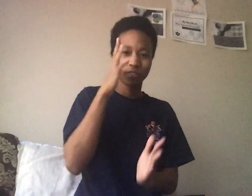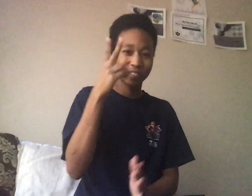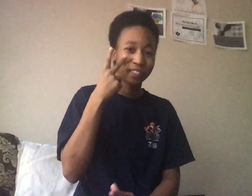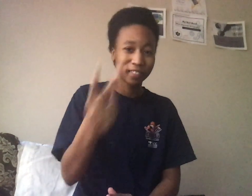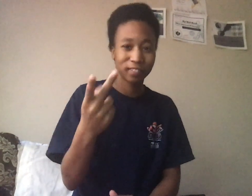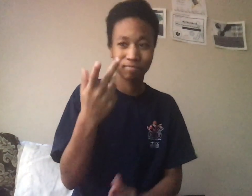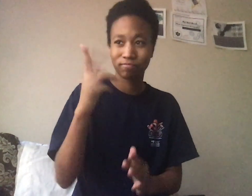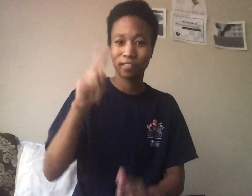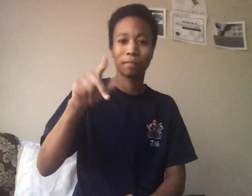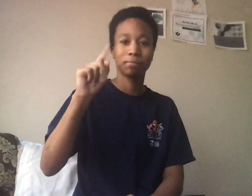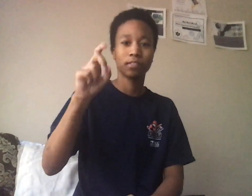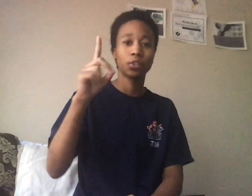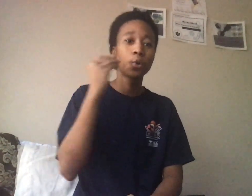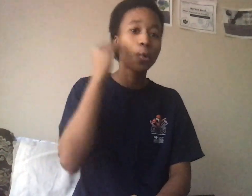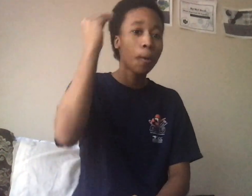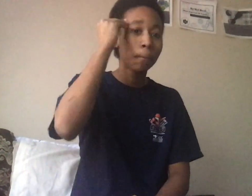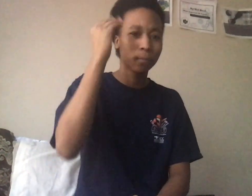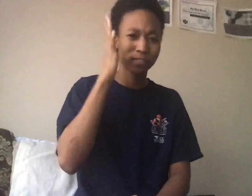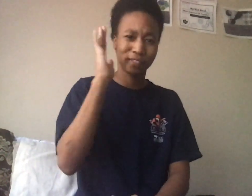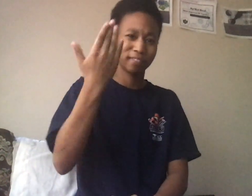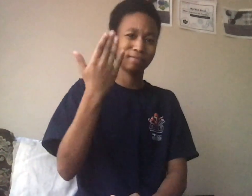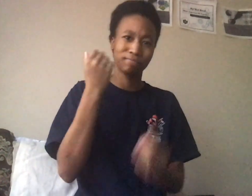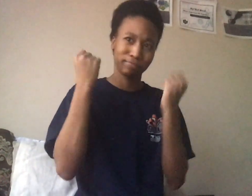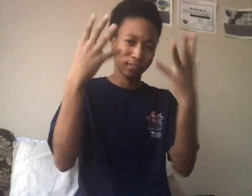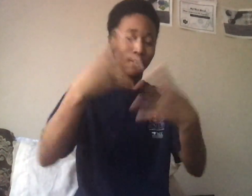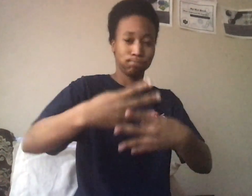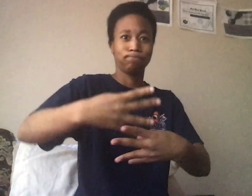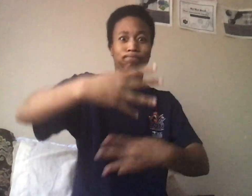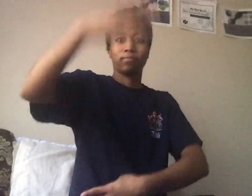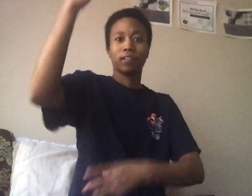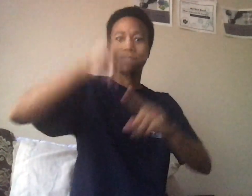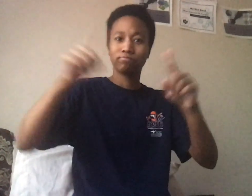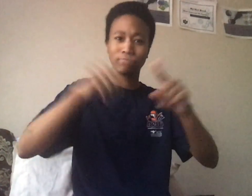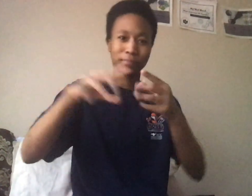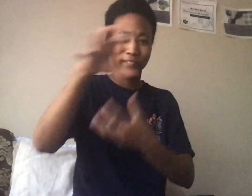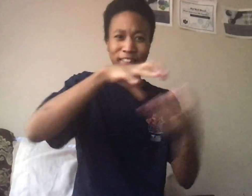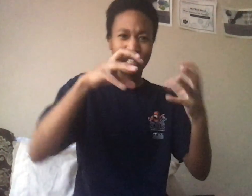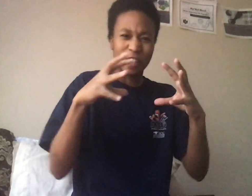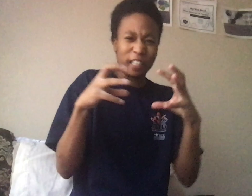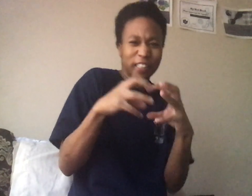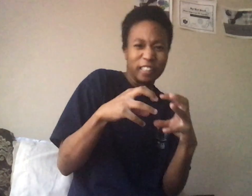you would see upload home seem many to list and mixed inside tension.